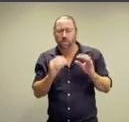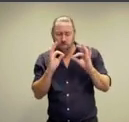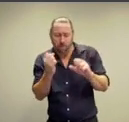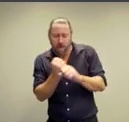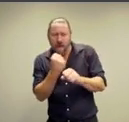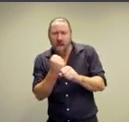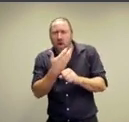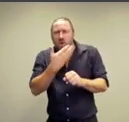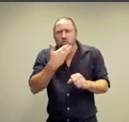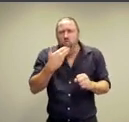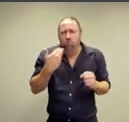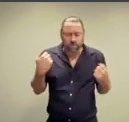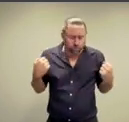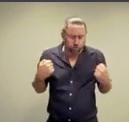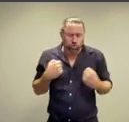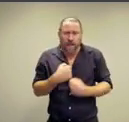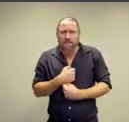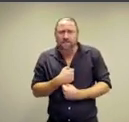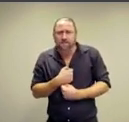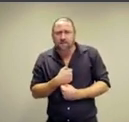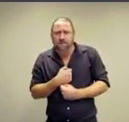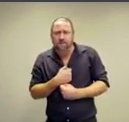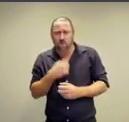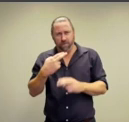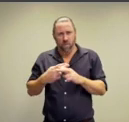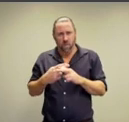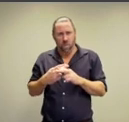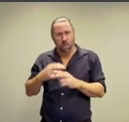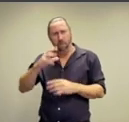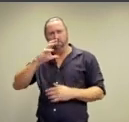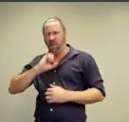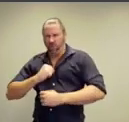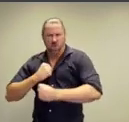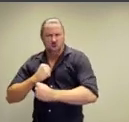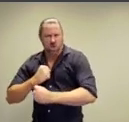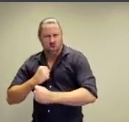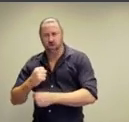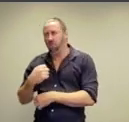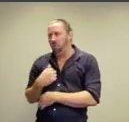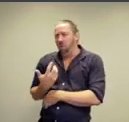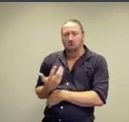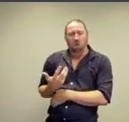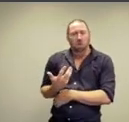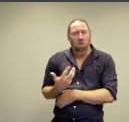carefully made, softly structured jacket as a symbol of masculinity to an outfit is